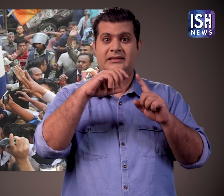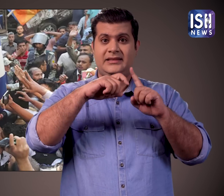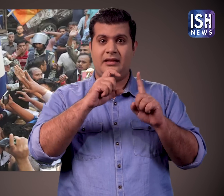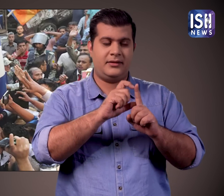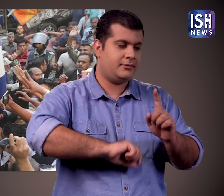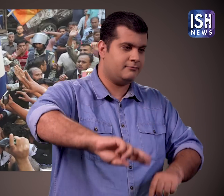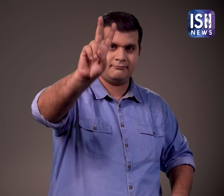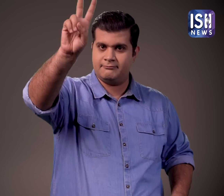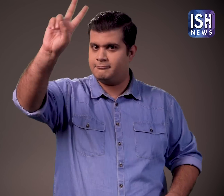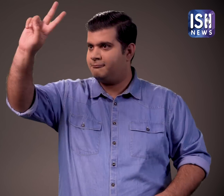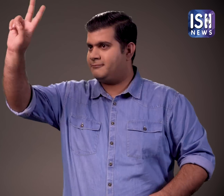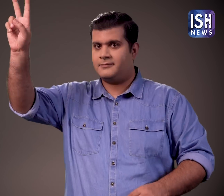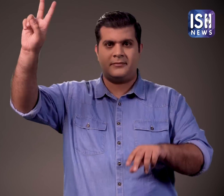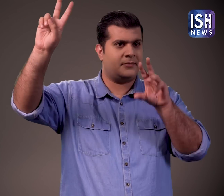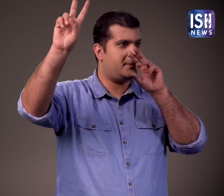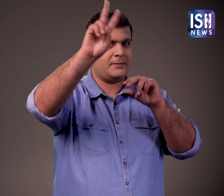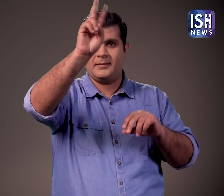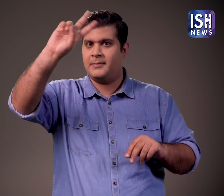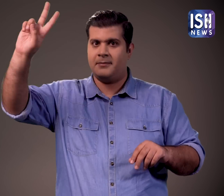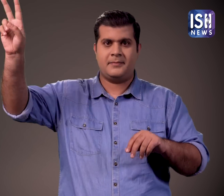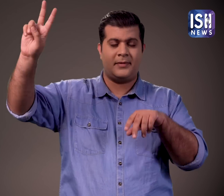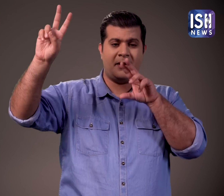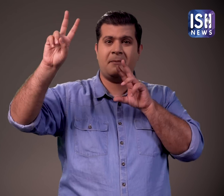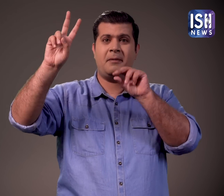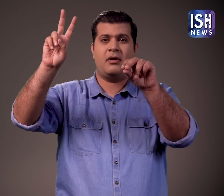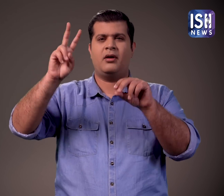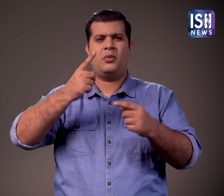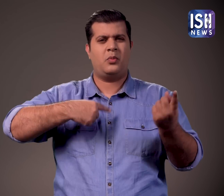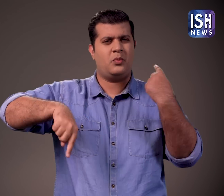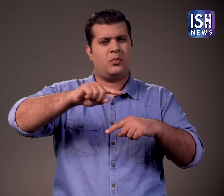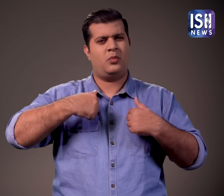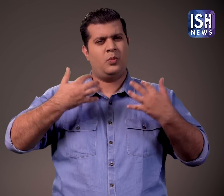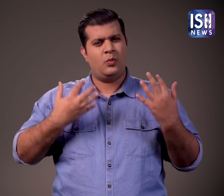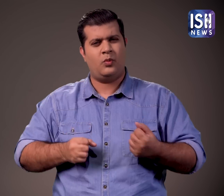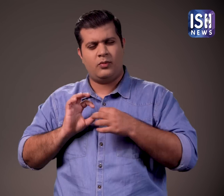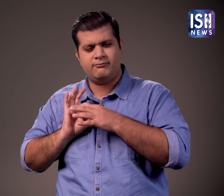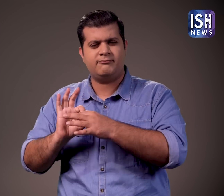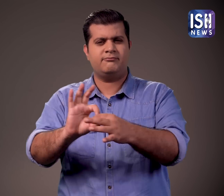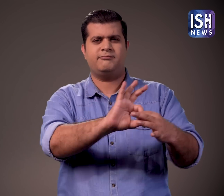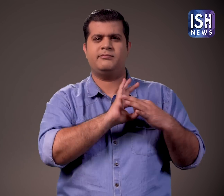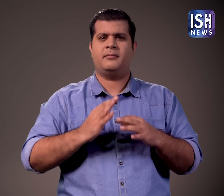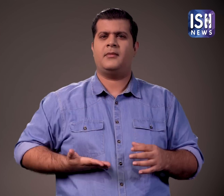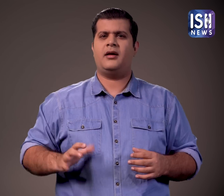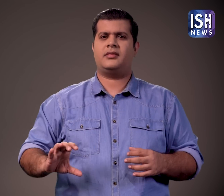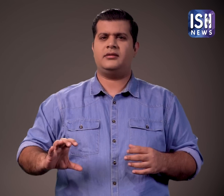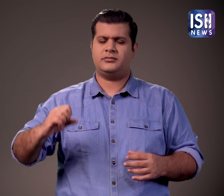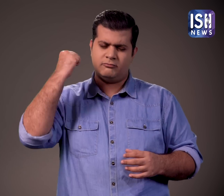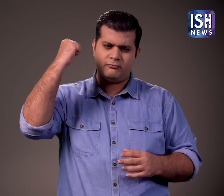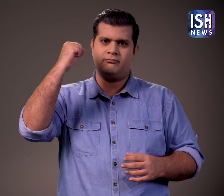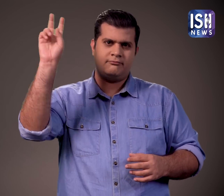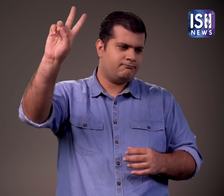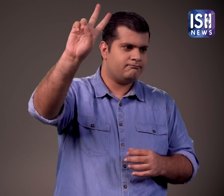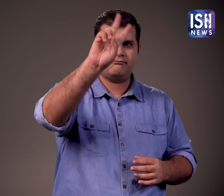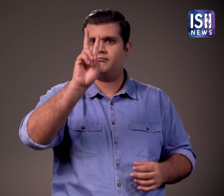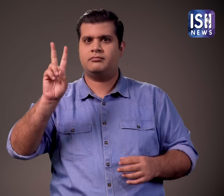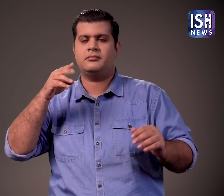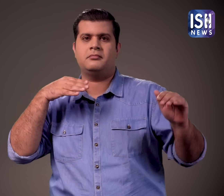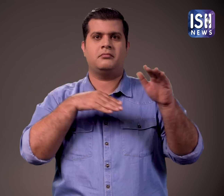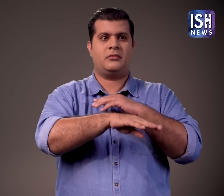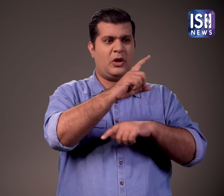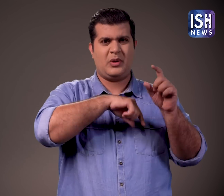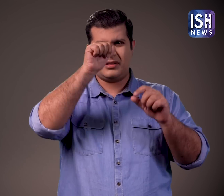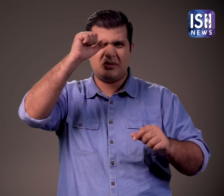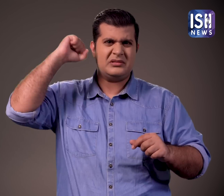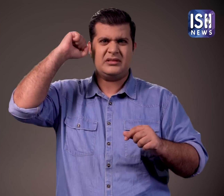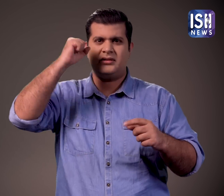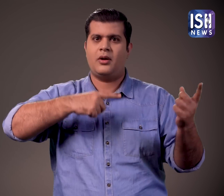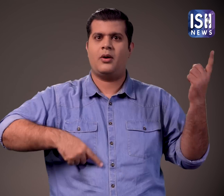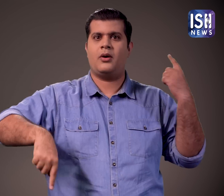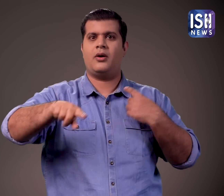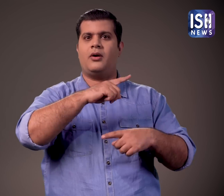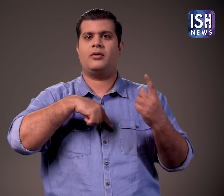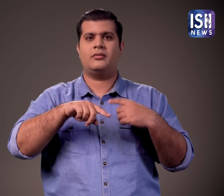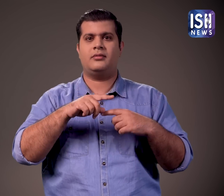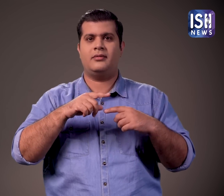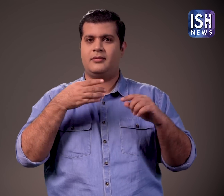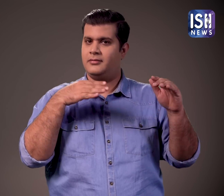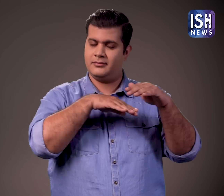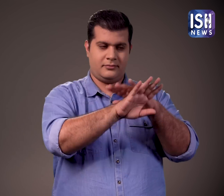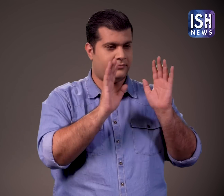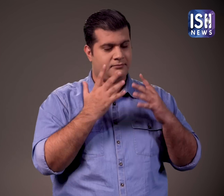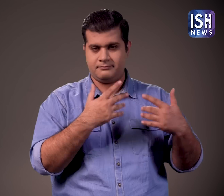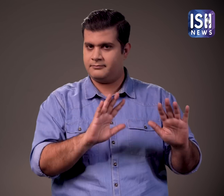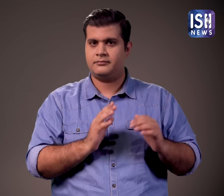he showed a victory sign to his supporters and shouted "We want a united Bangladesh".